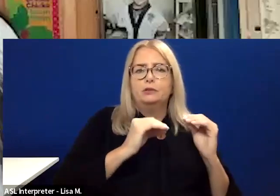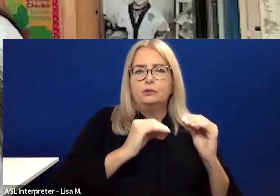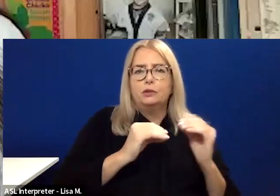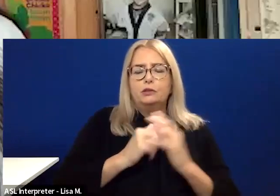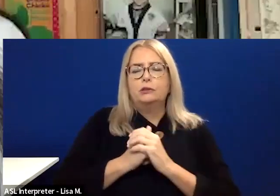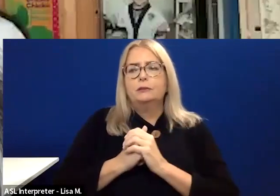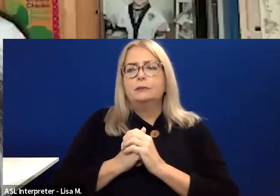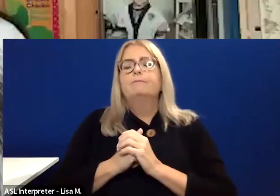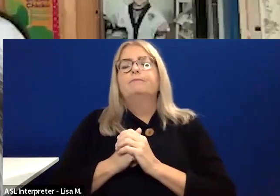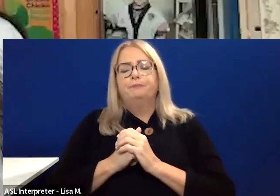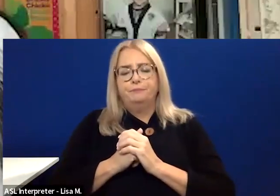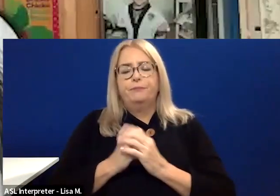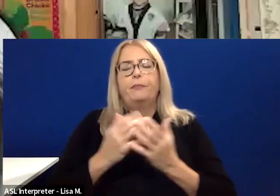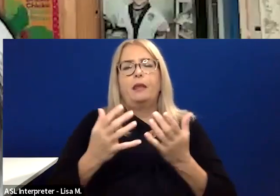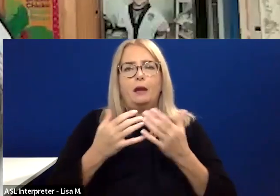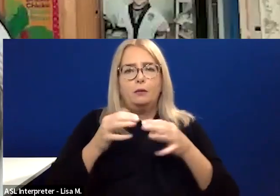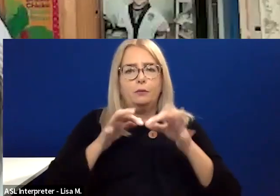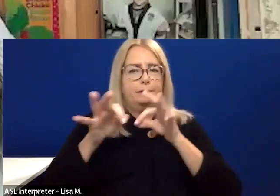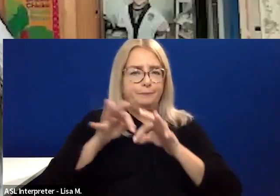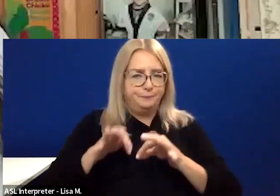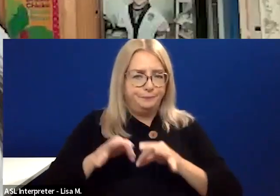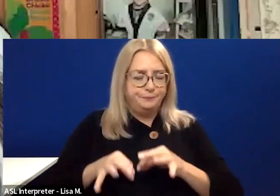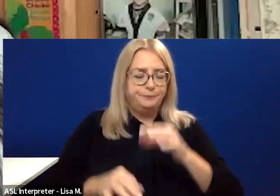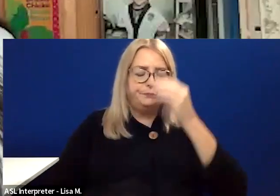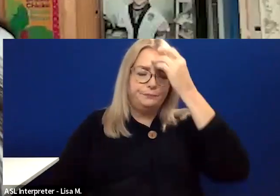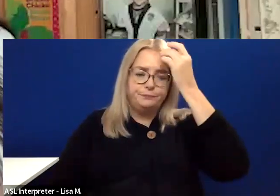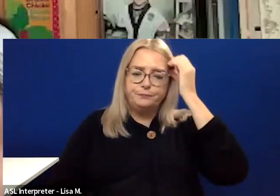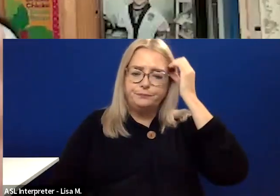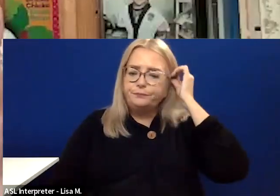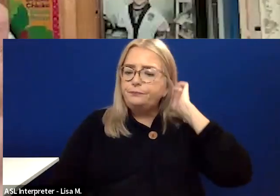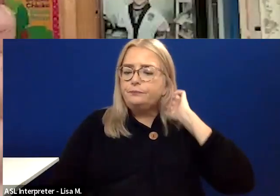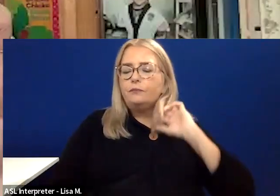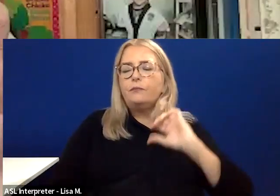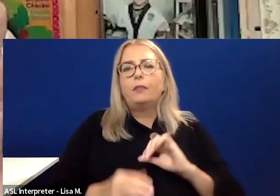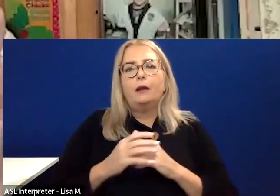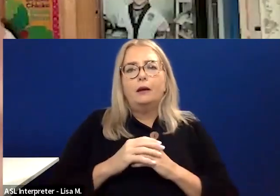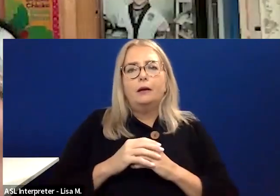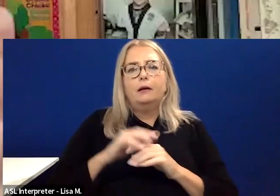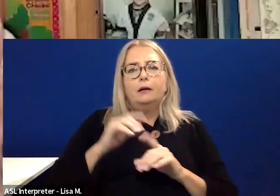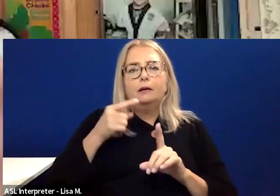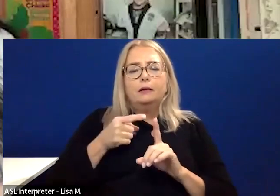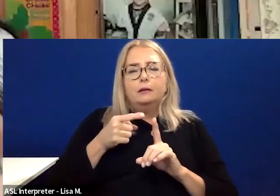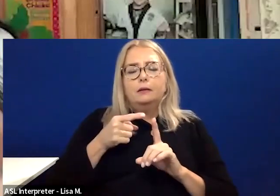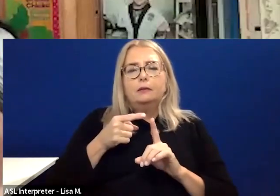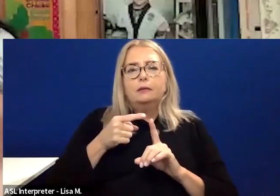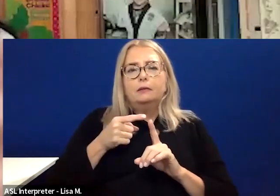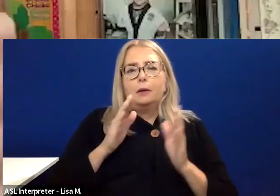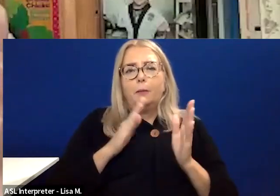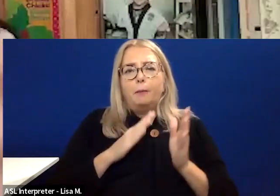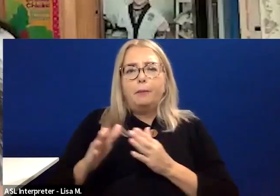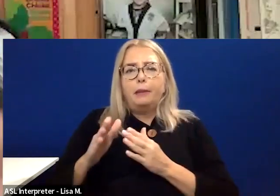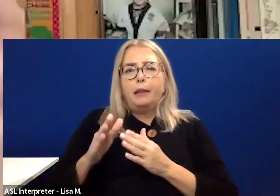um of content Richie instruction and it's really around that the planning of units are planned